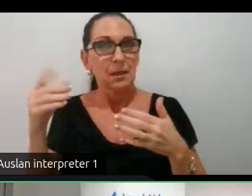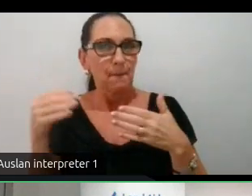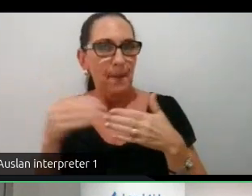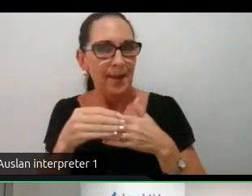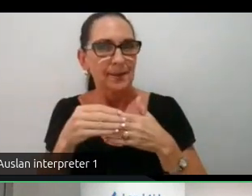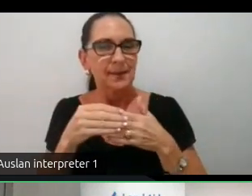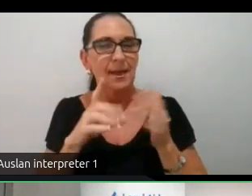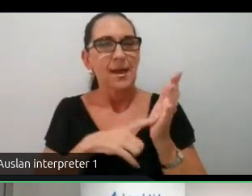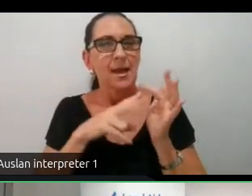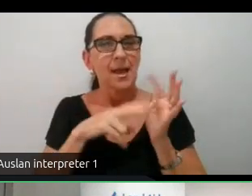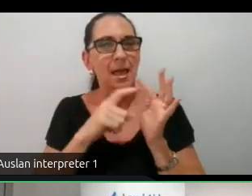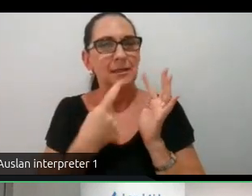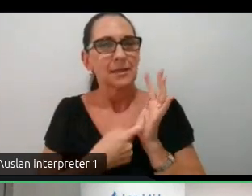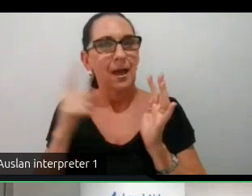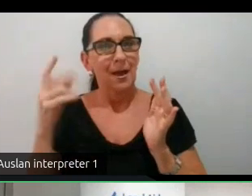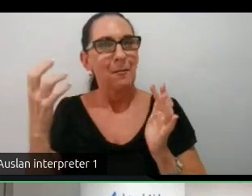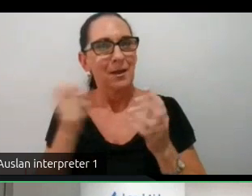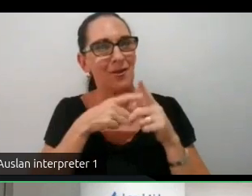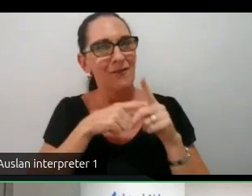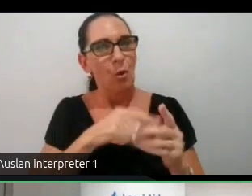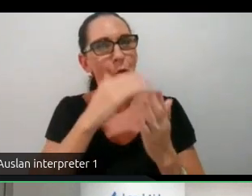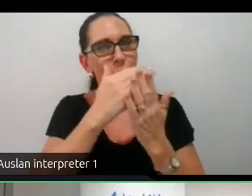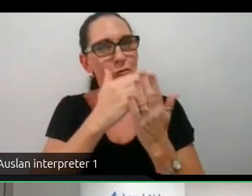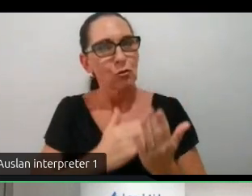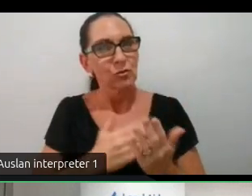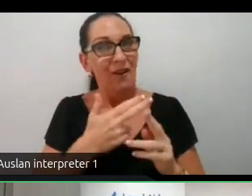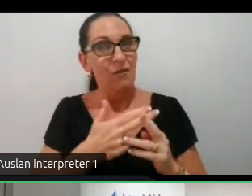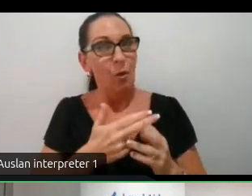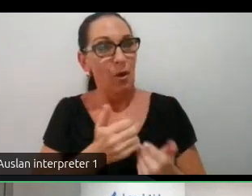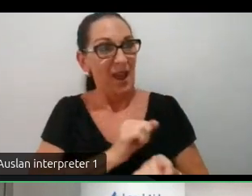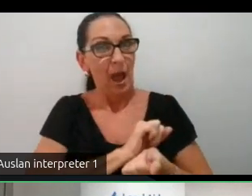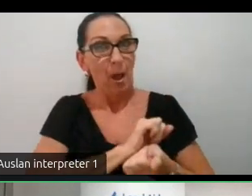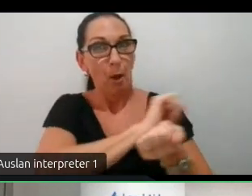have to be a part of. That's part of the rules of getting to profit off lending us money that they